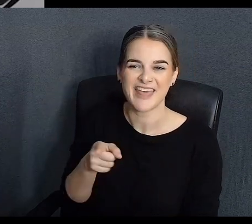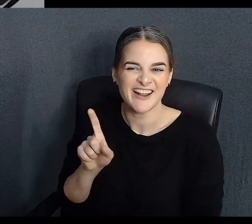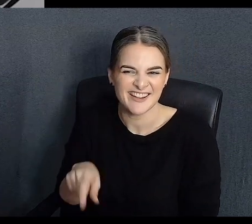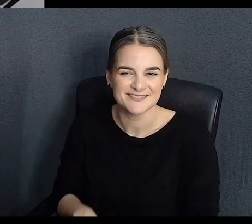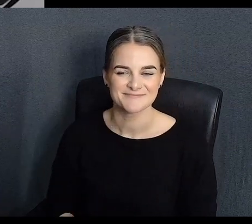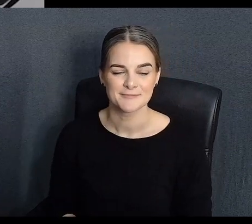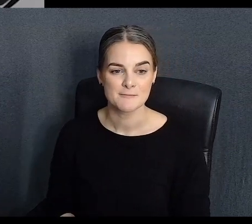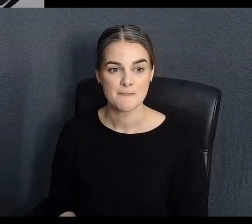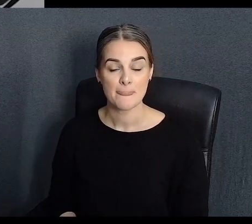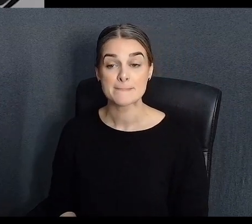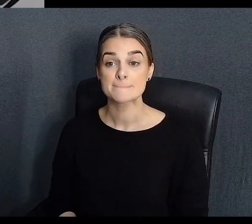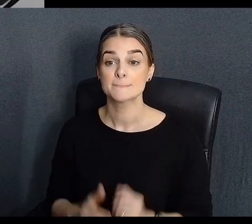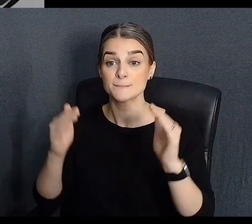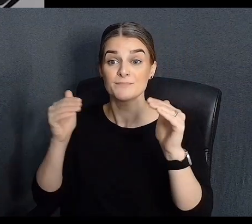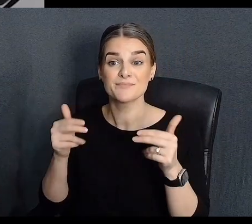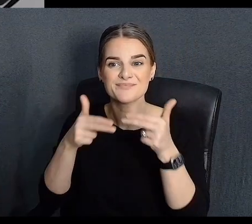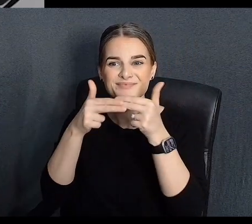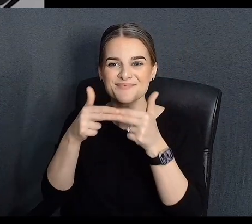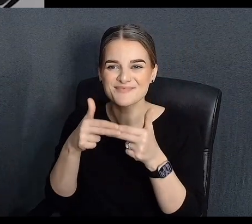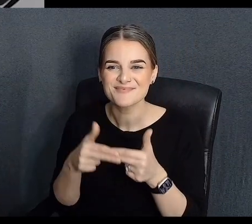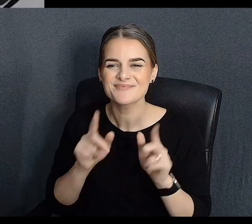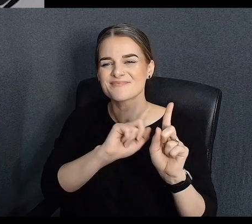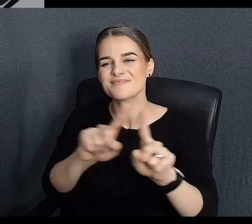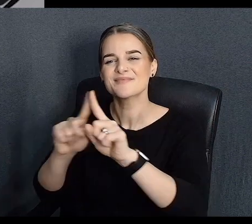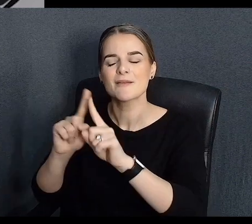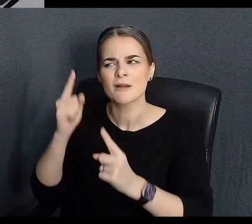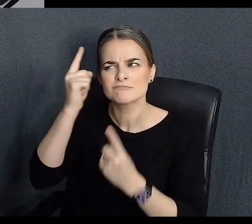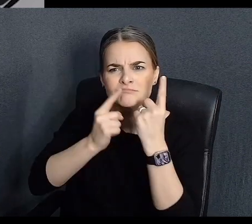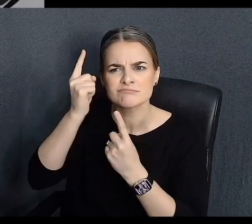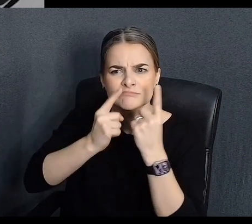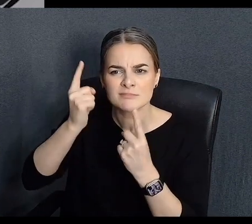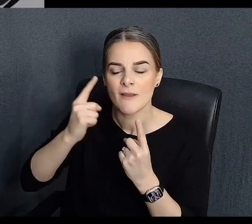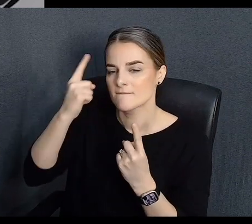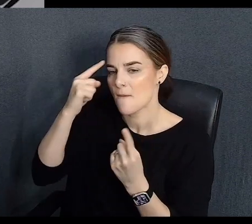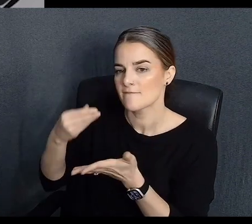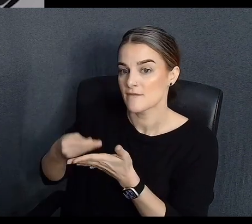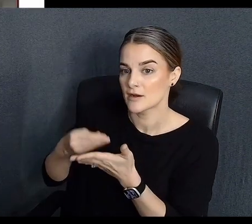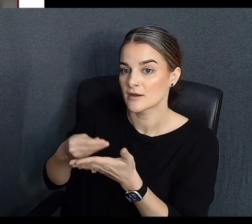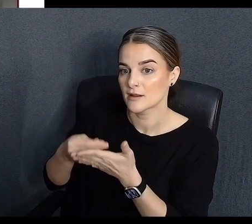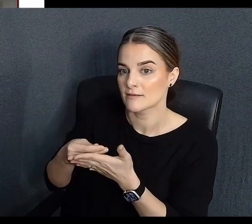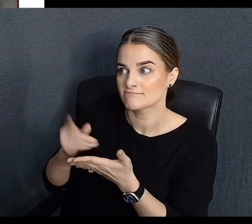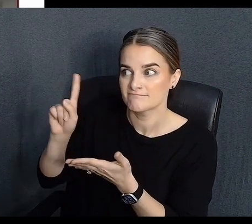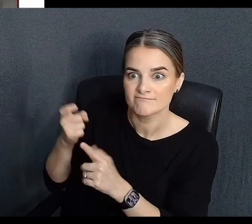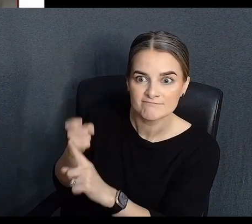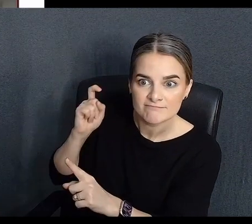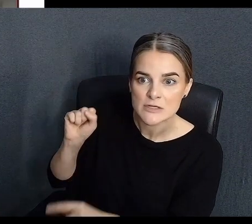going to show some different considerations for some of the funding source options. And this isn't-- you have to do this.